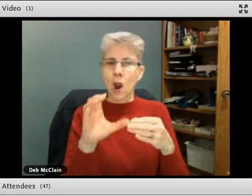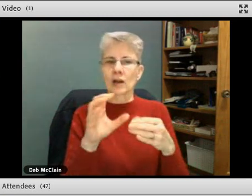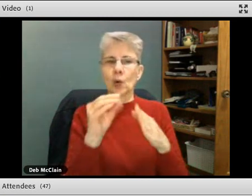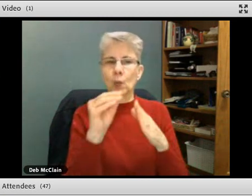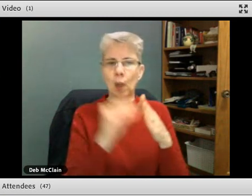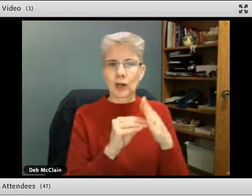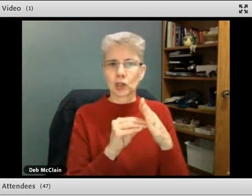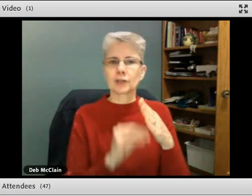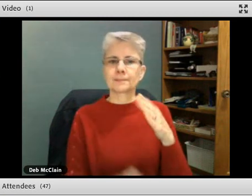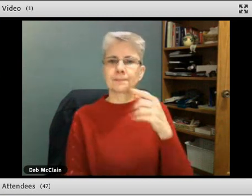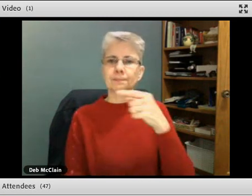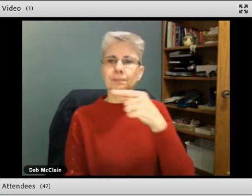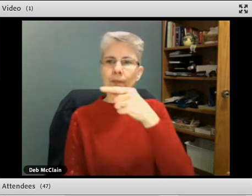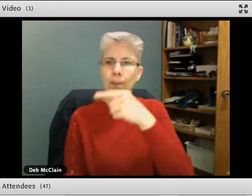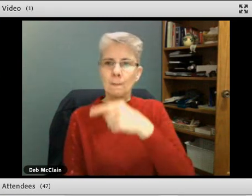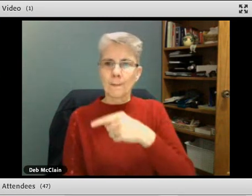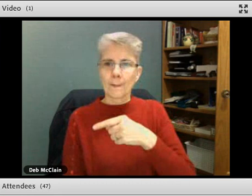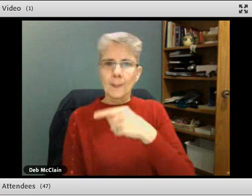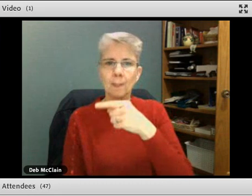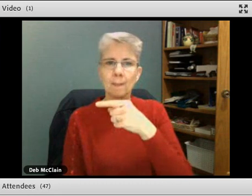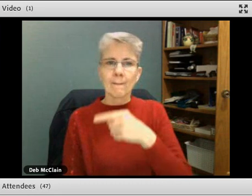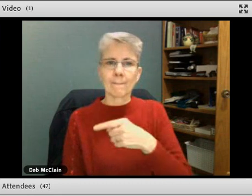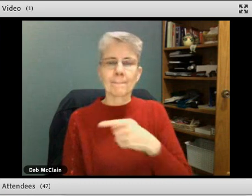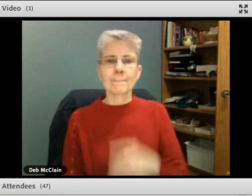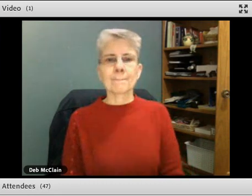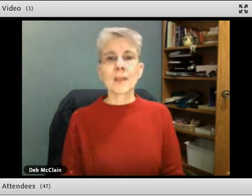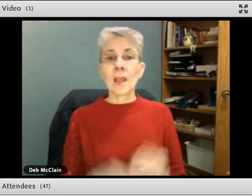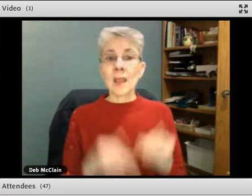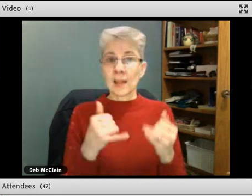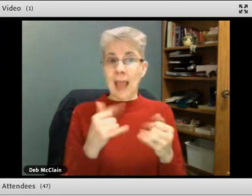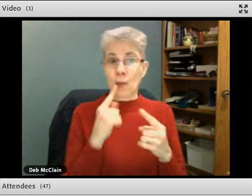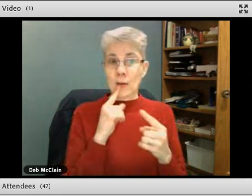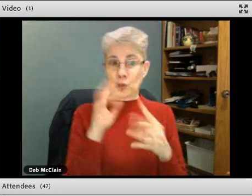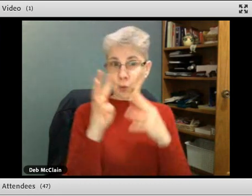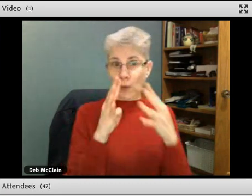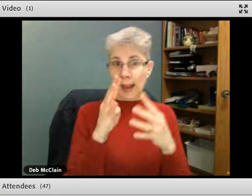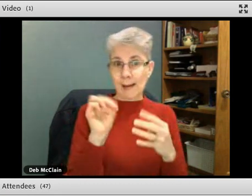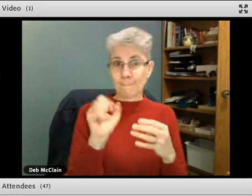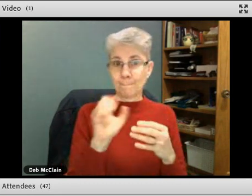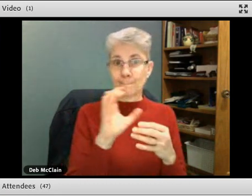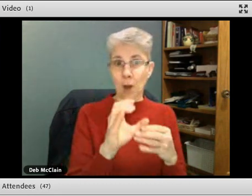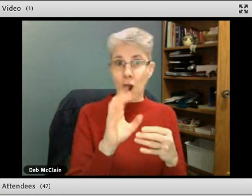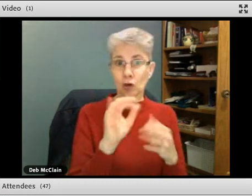Okay, so, when you're creating MARC records, you need a lot of tools, and that's probably evident from all of the things